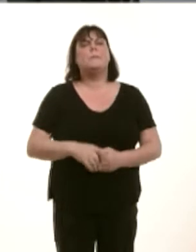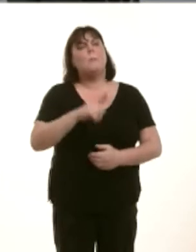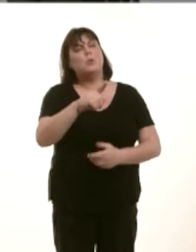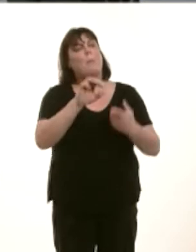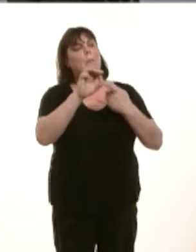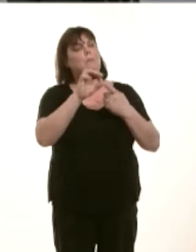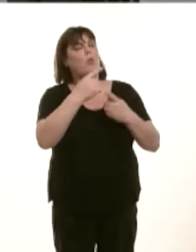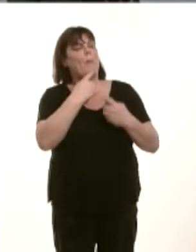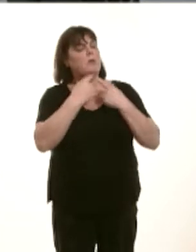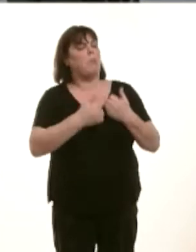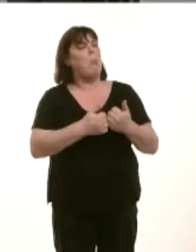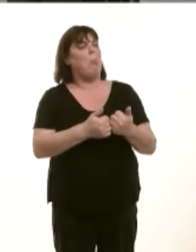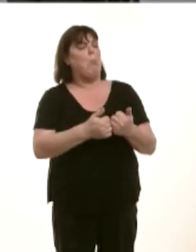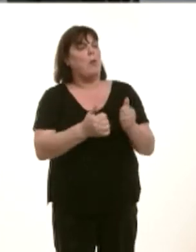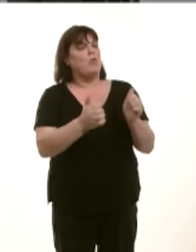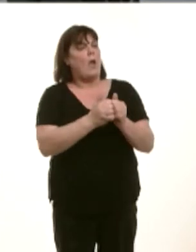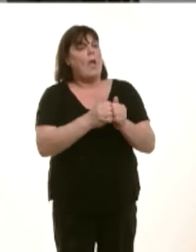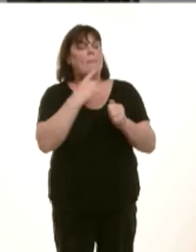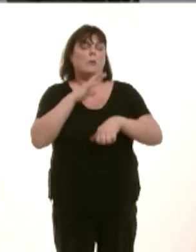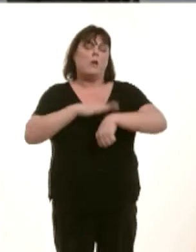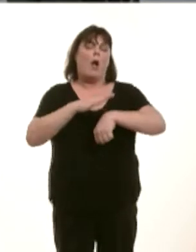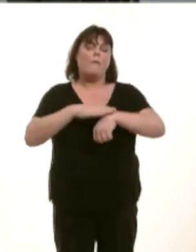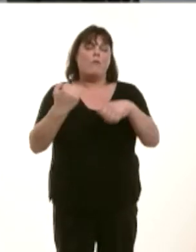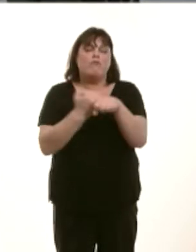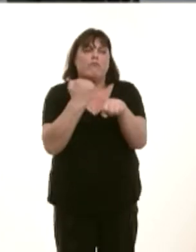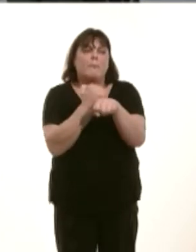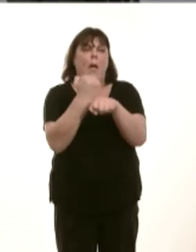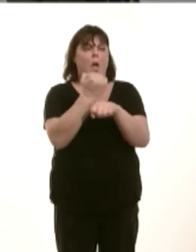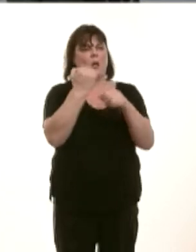itís proposed to carry out these works. We have those concerns as well. The fact, for